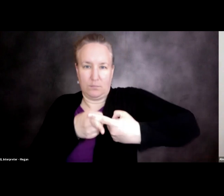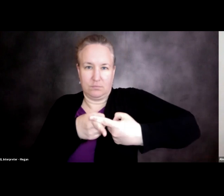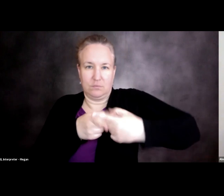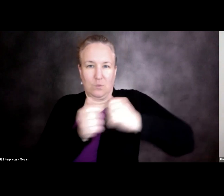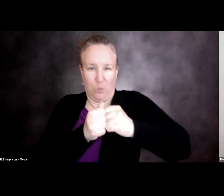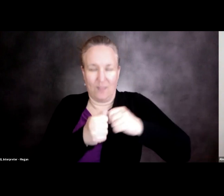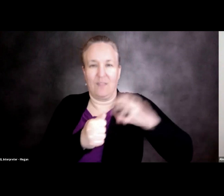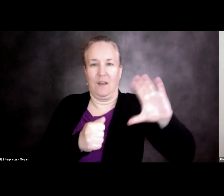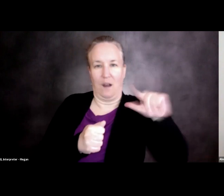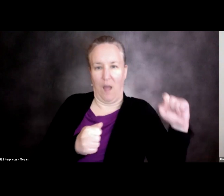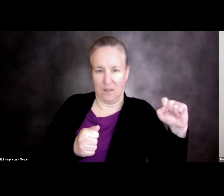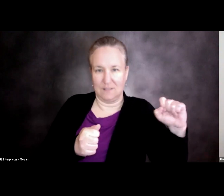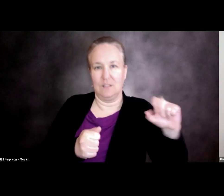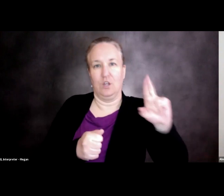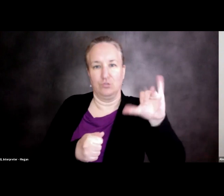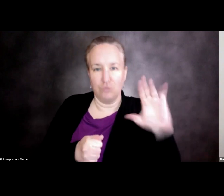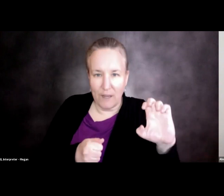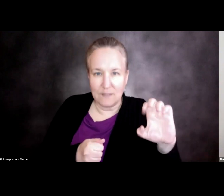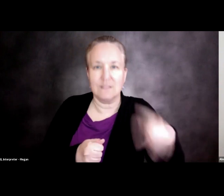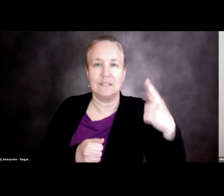of class, race, gender.